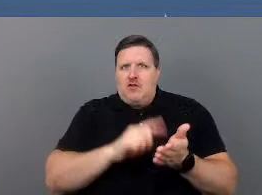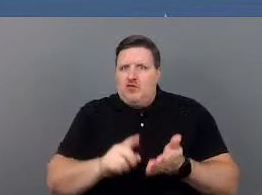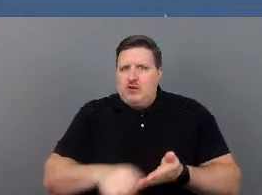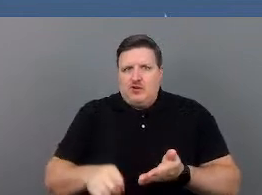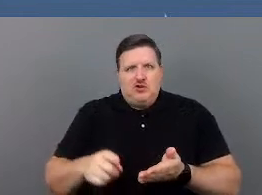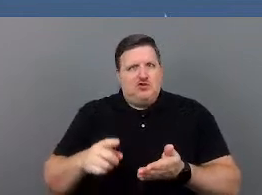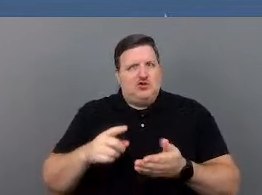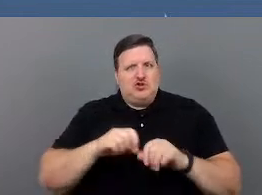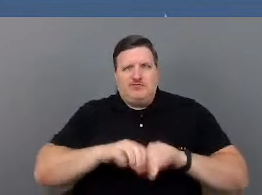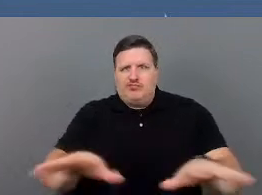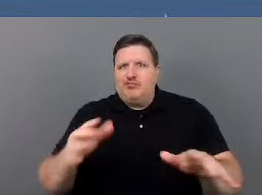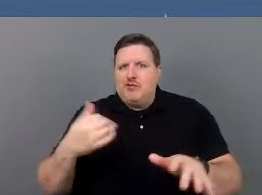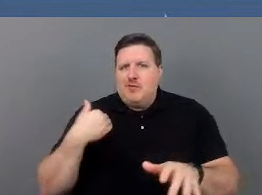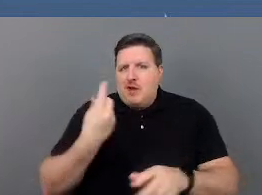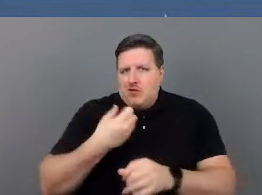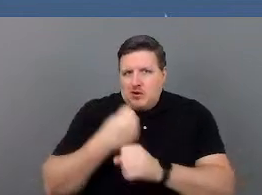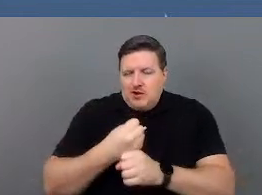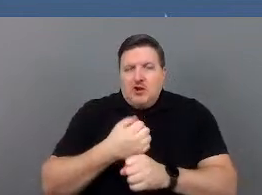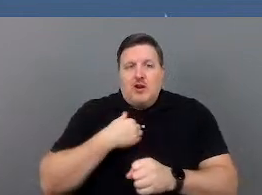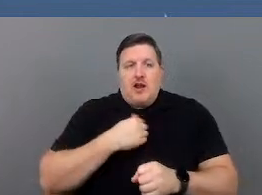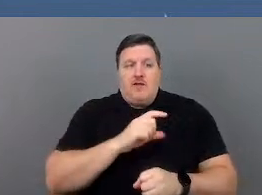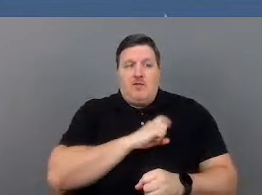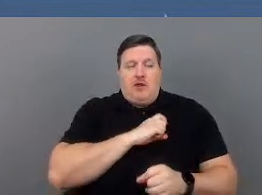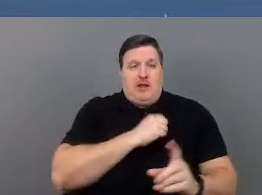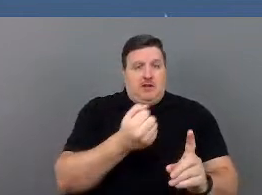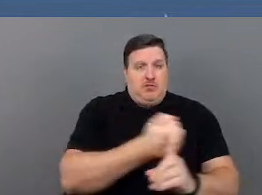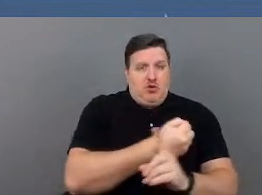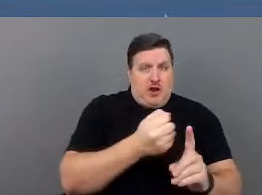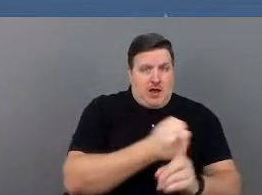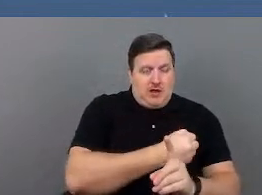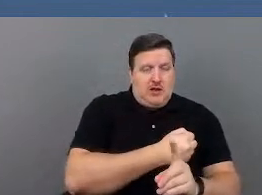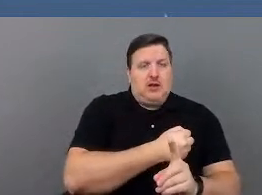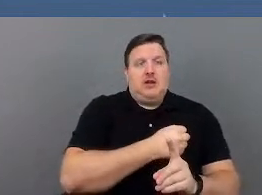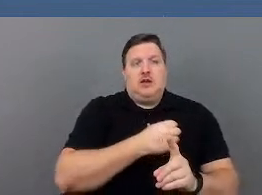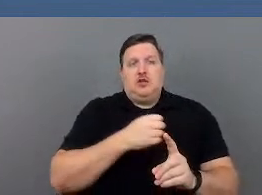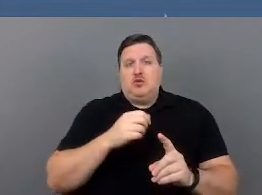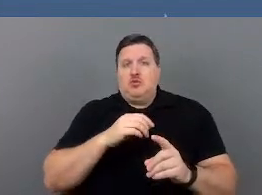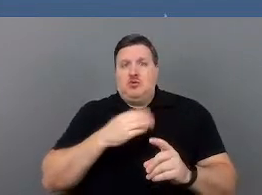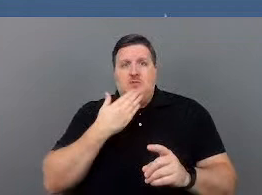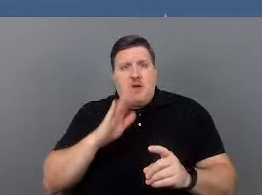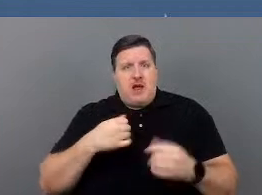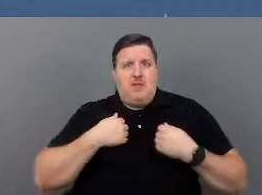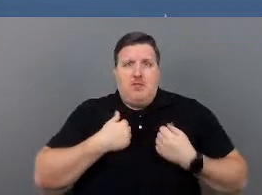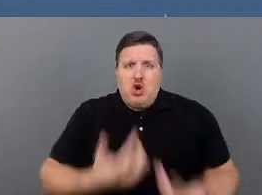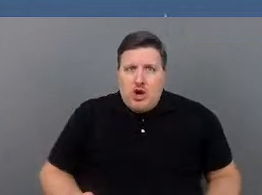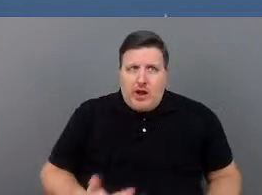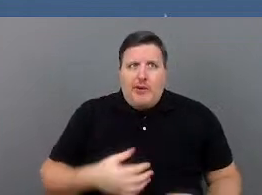TO A LOT OF TRAUMA. SO INSTEAD OF FUNDING THE POLICE DEPARTMENT WE NEED TO PUT THAT MONEY TOWARDS DEPARTMENTS THAT ACTUALLY UNDO